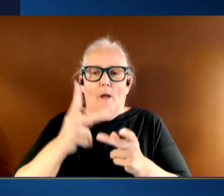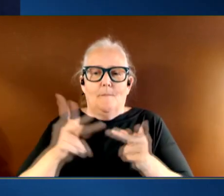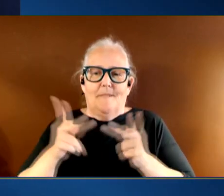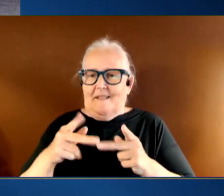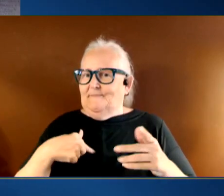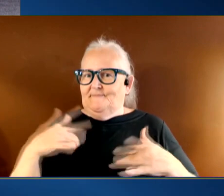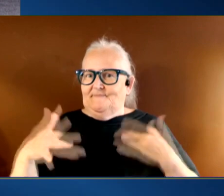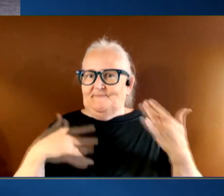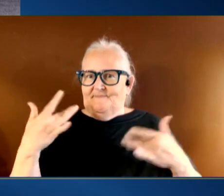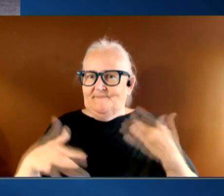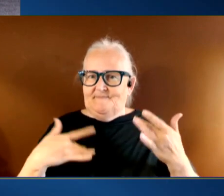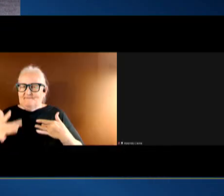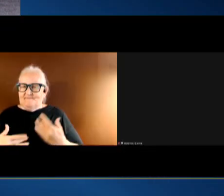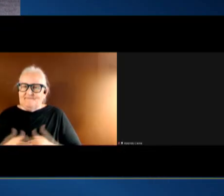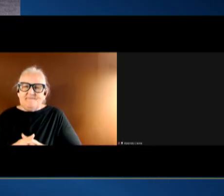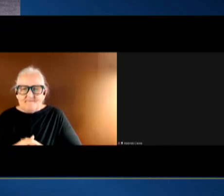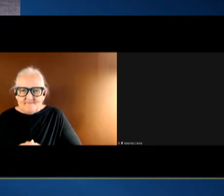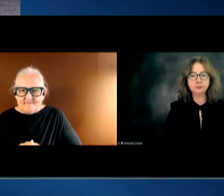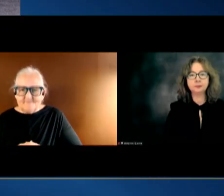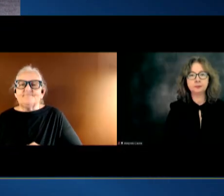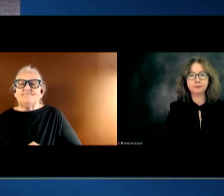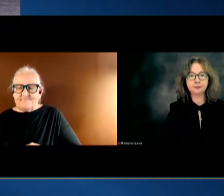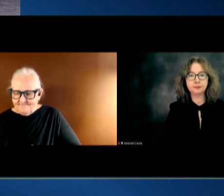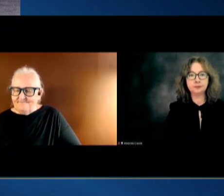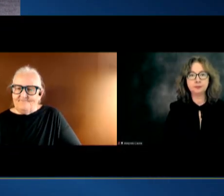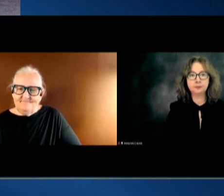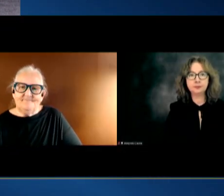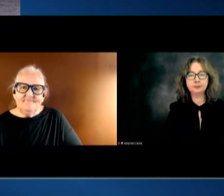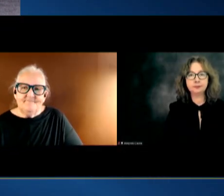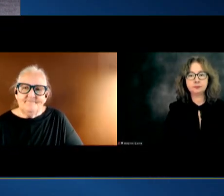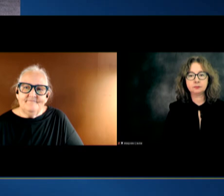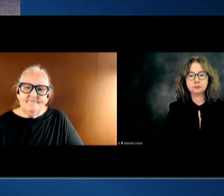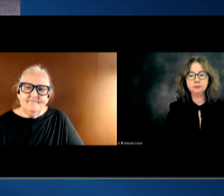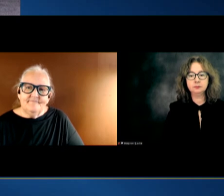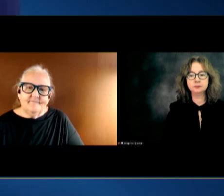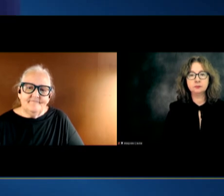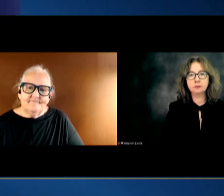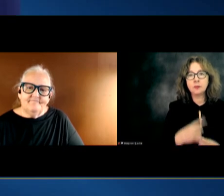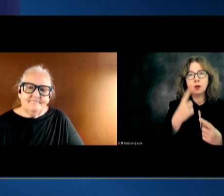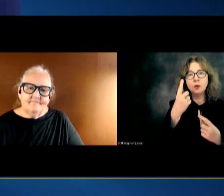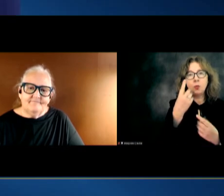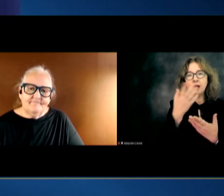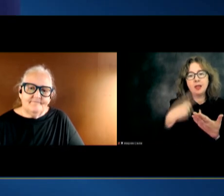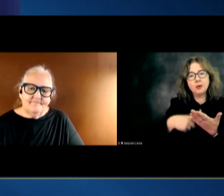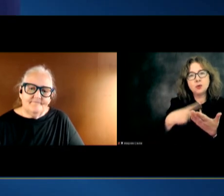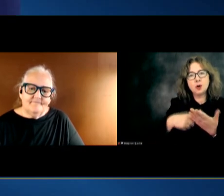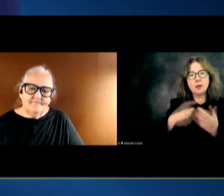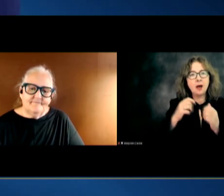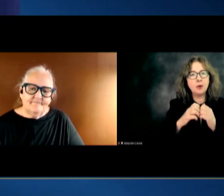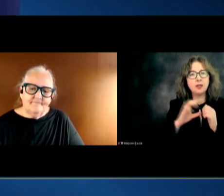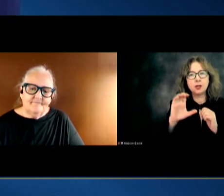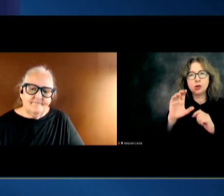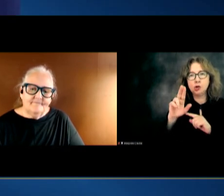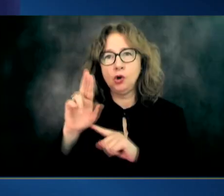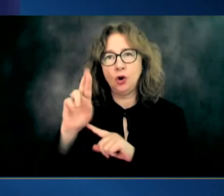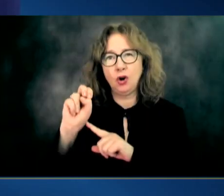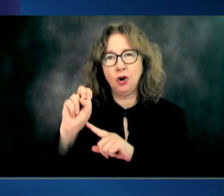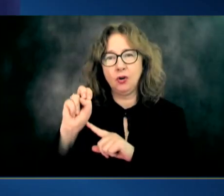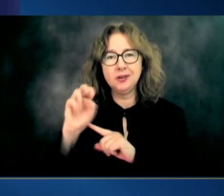Lydia Pecker: Thanks. One of the things that we talk a lot about with being cured of sickle cell disease is it doesn't cure your eggs or your sperm of having sickle trait,